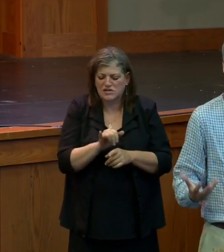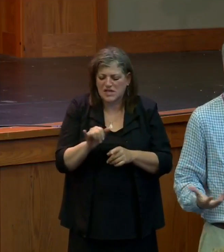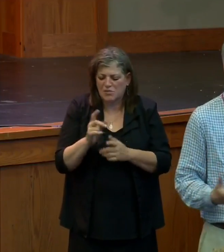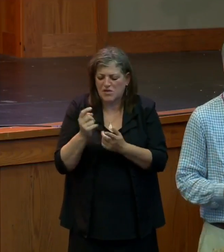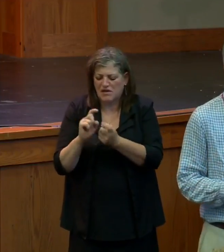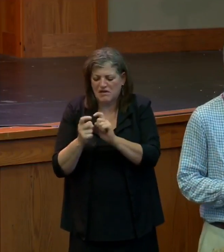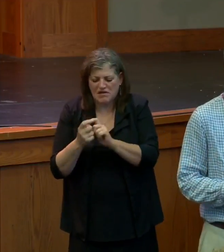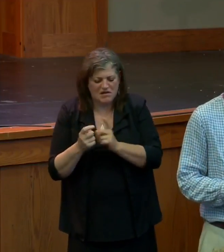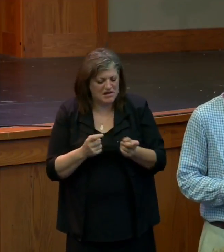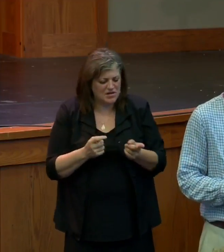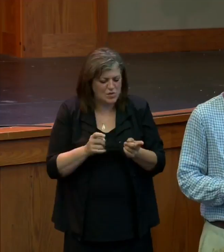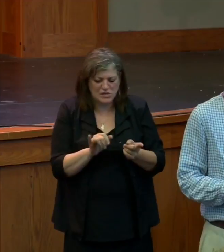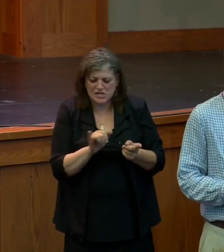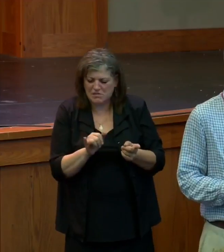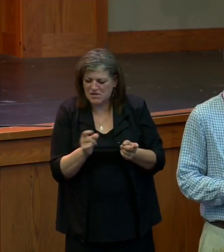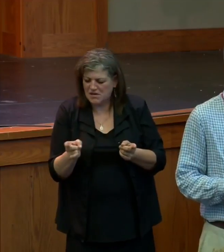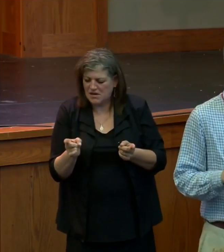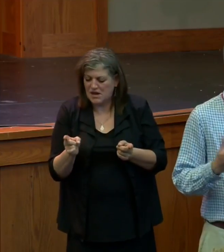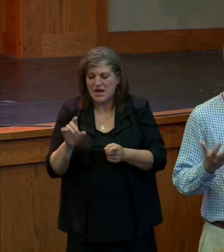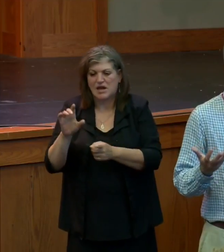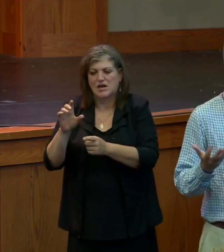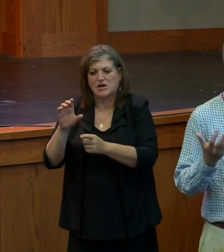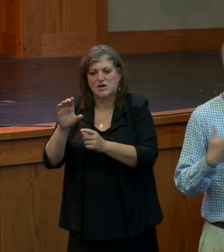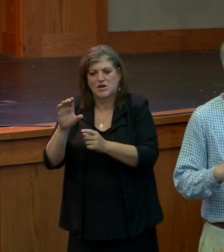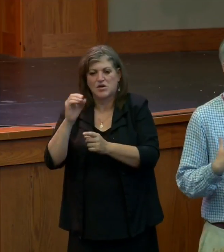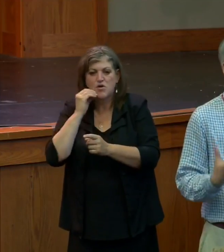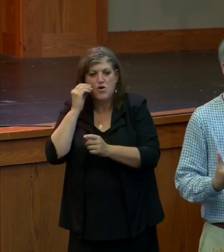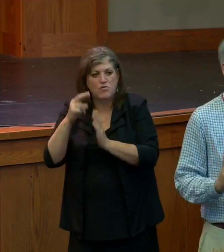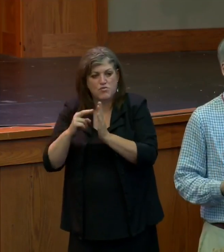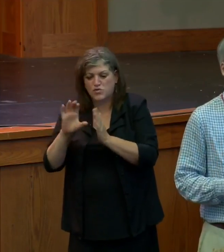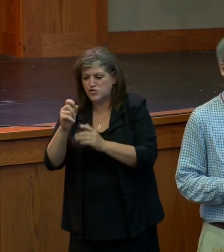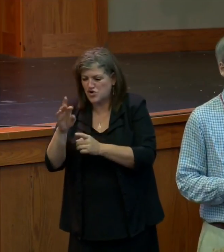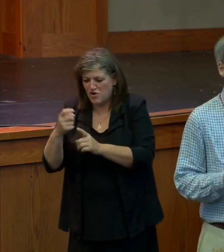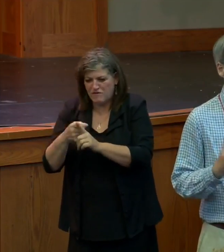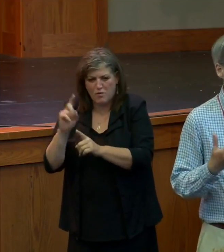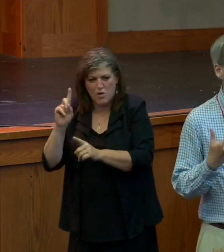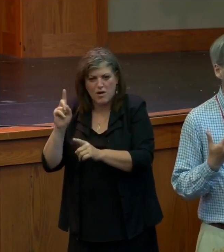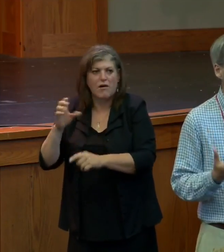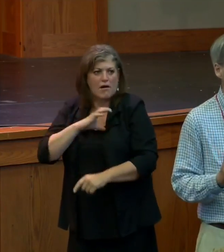ACT OF CONGRESS AND IT ADDS INSULT TO INJURY TO REFER TO